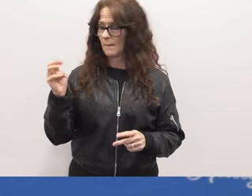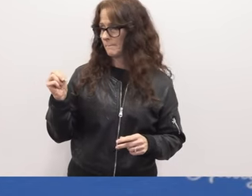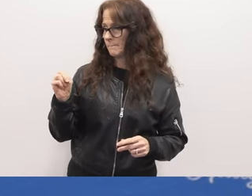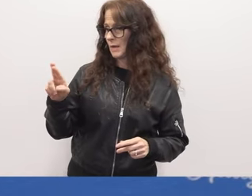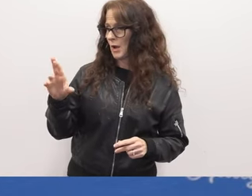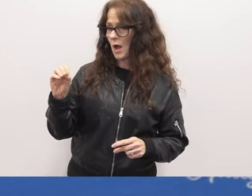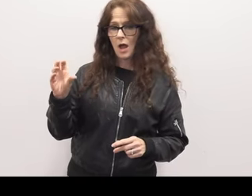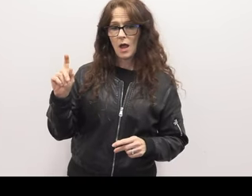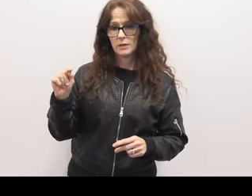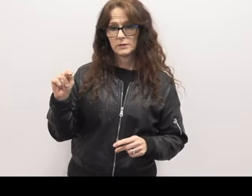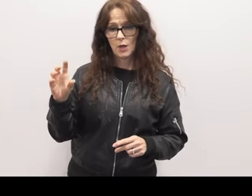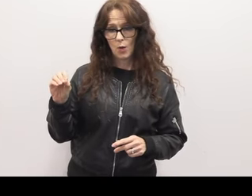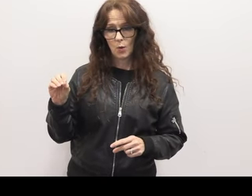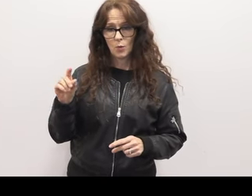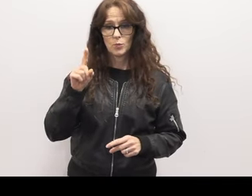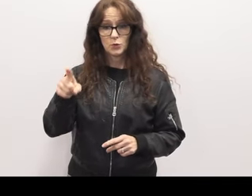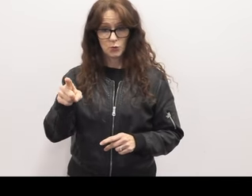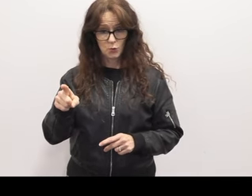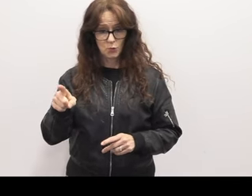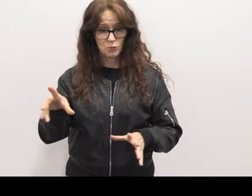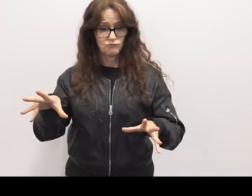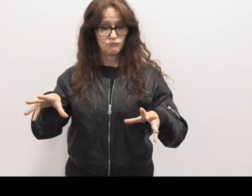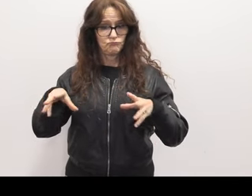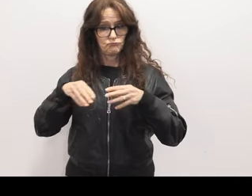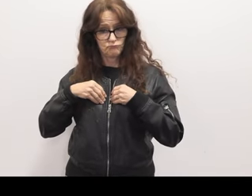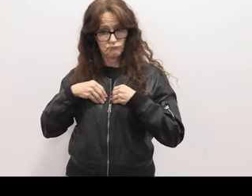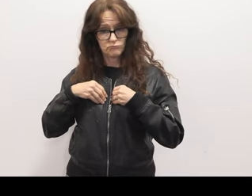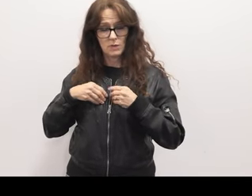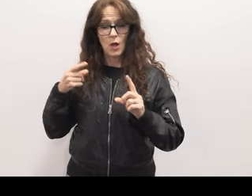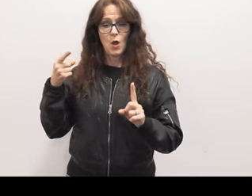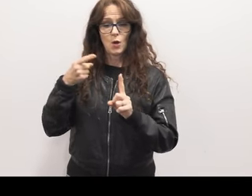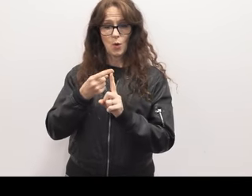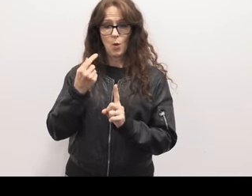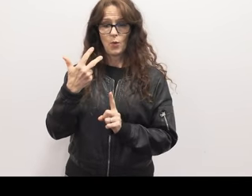would you be okay with goal three and eliminating goal two.